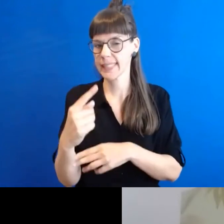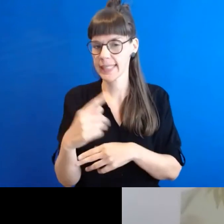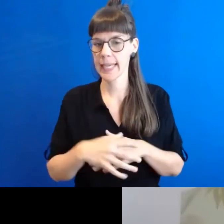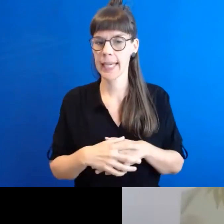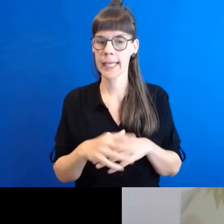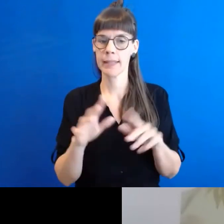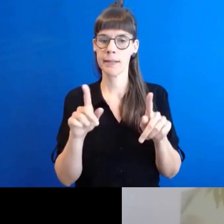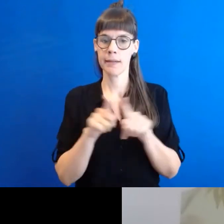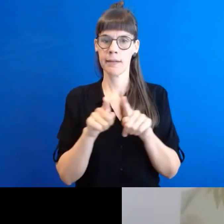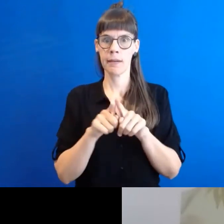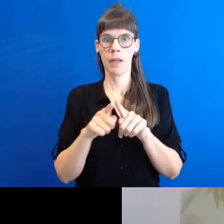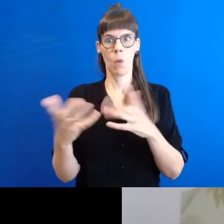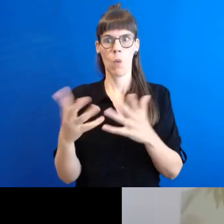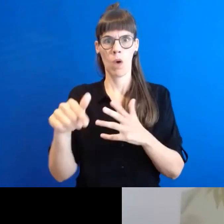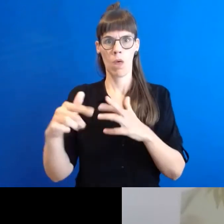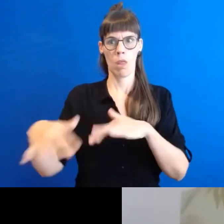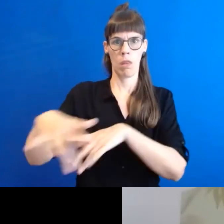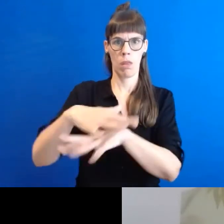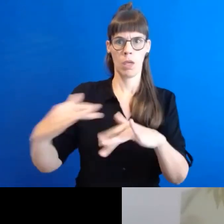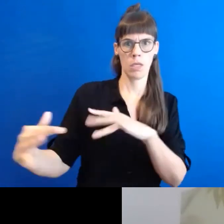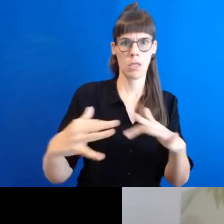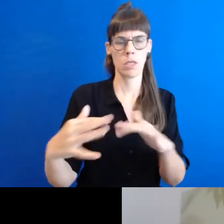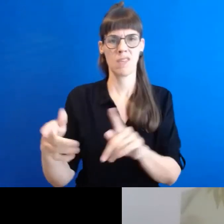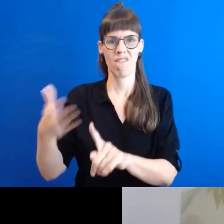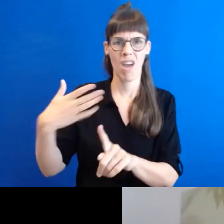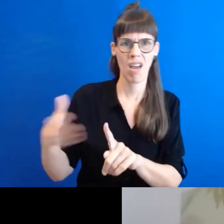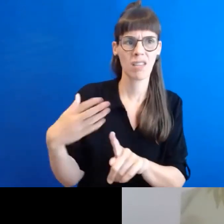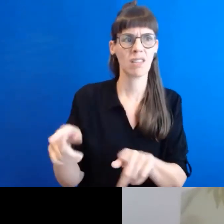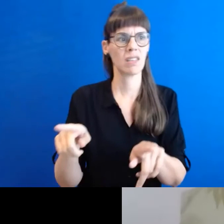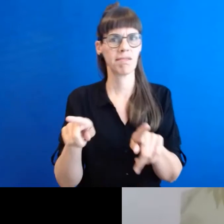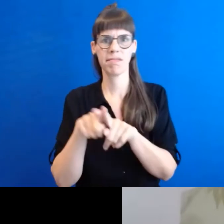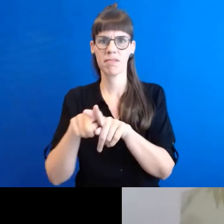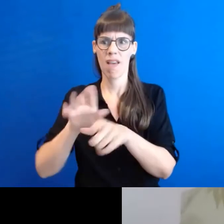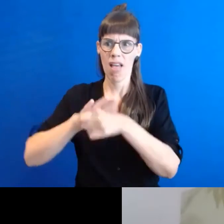First, as highlighted by Narim,